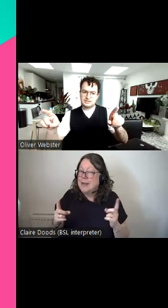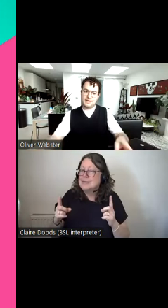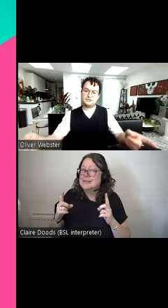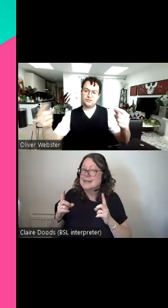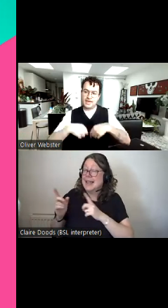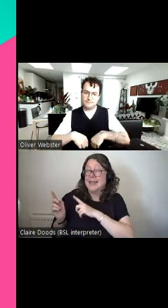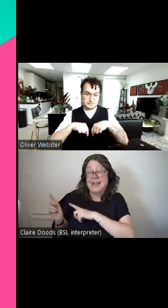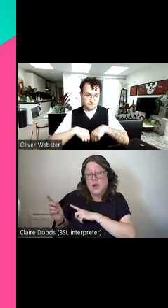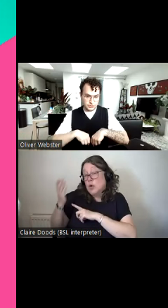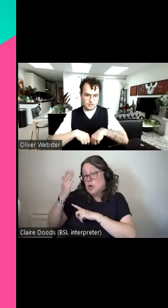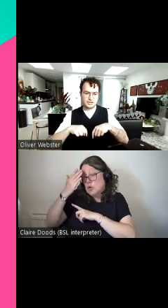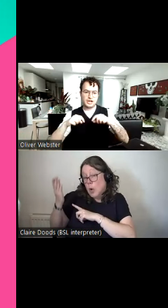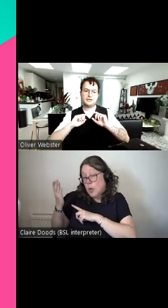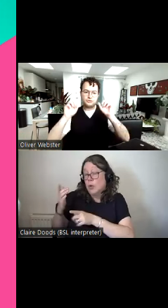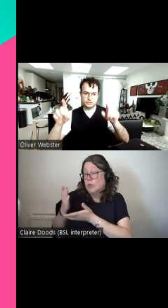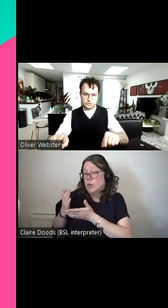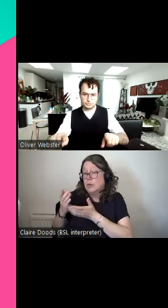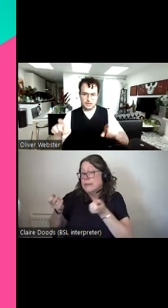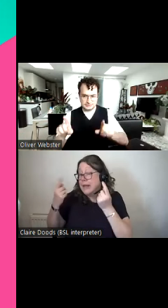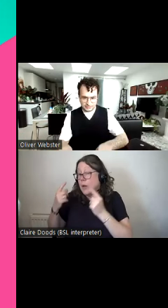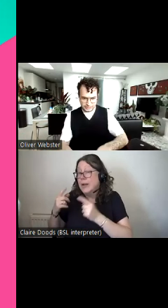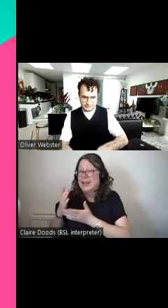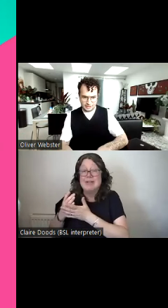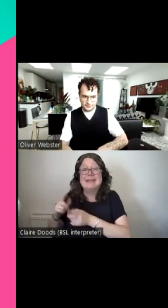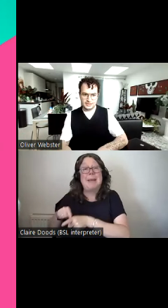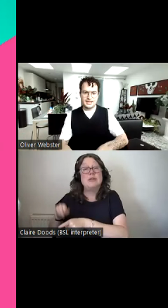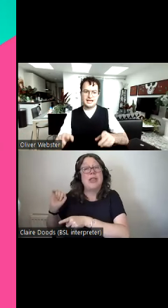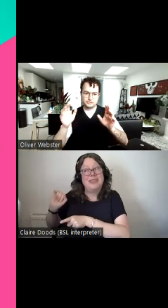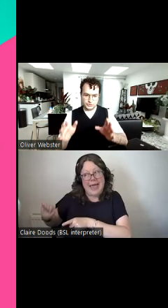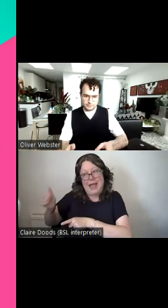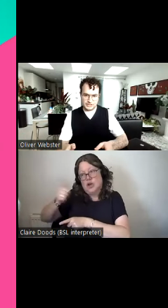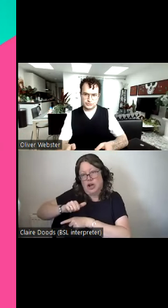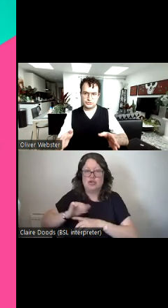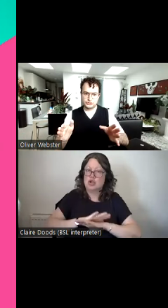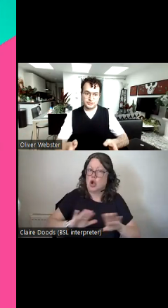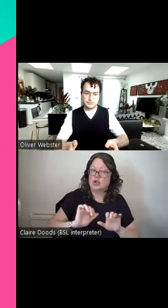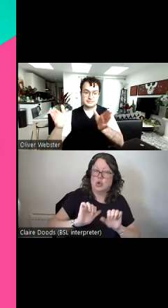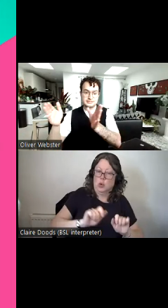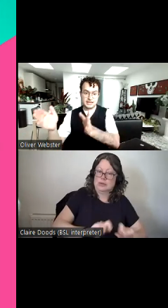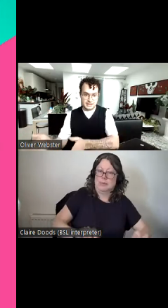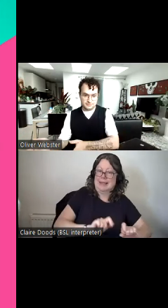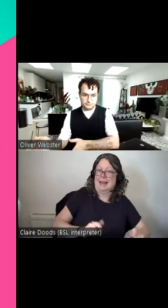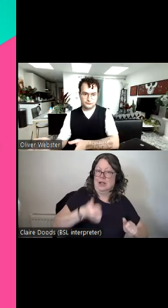depends on them as a viewer and not you as a subtitler. You want to make sure that you're doing the same